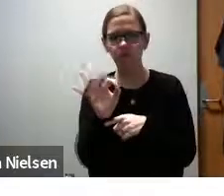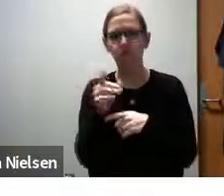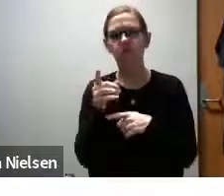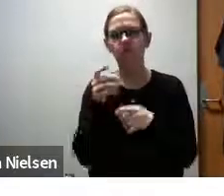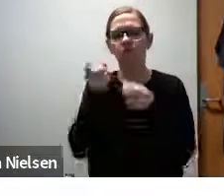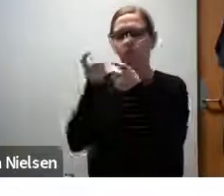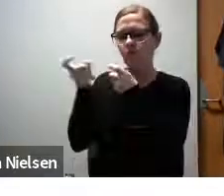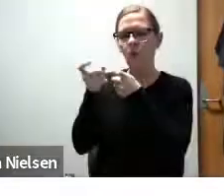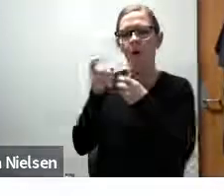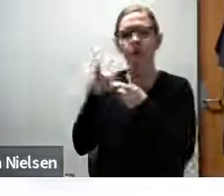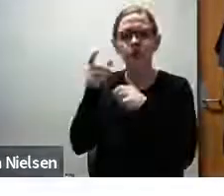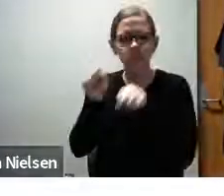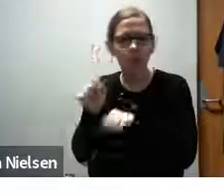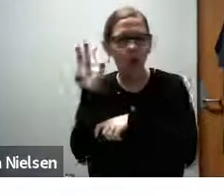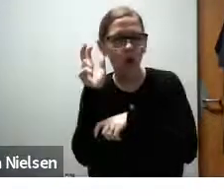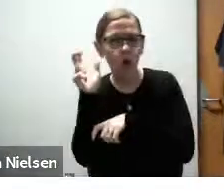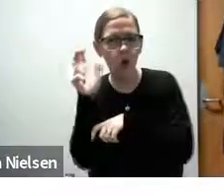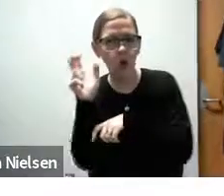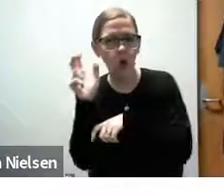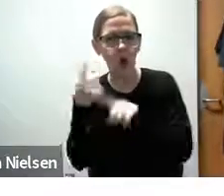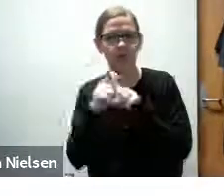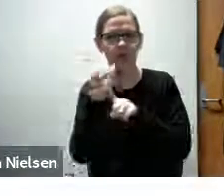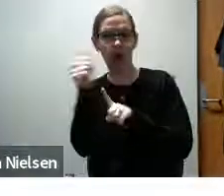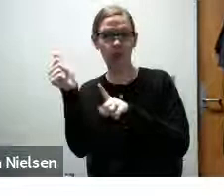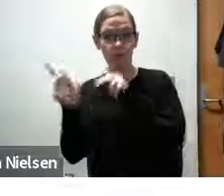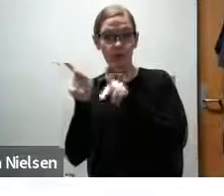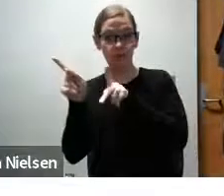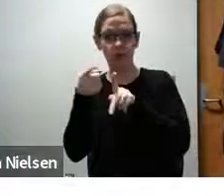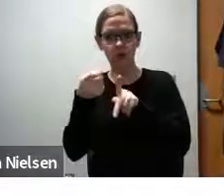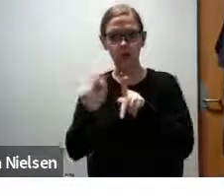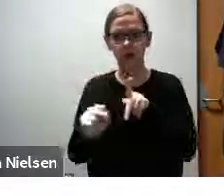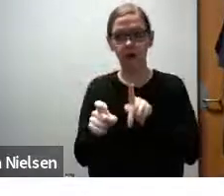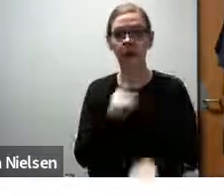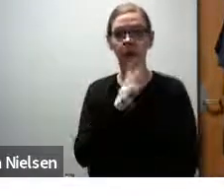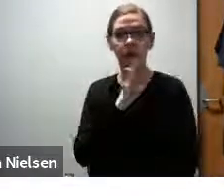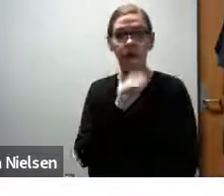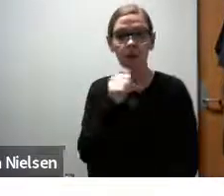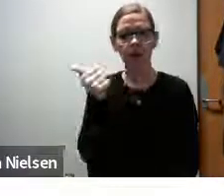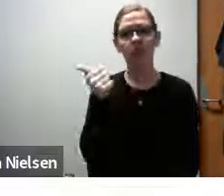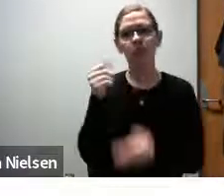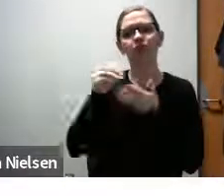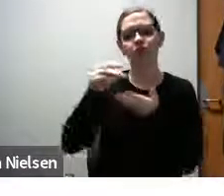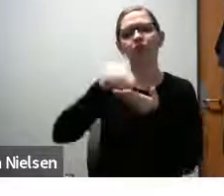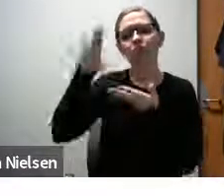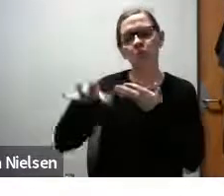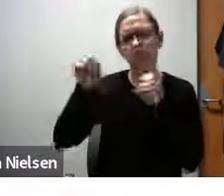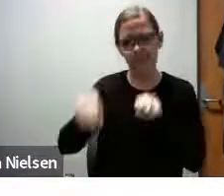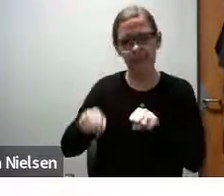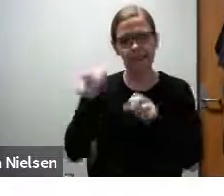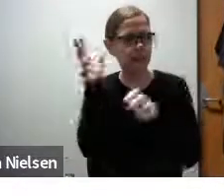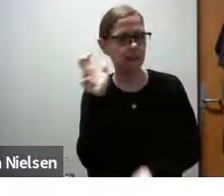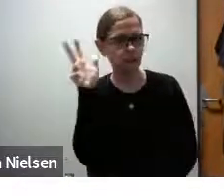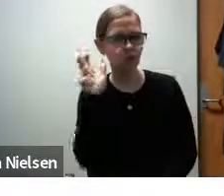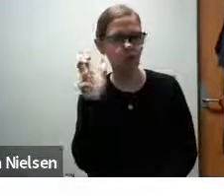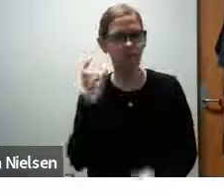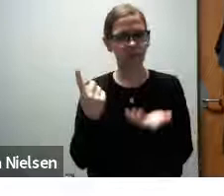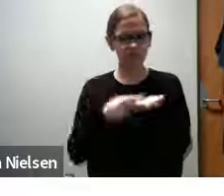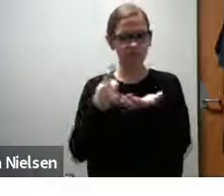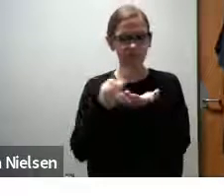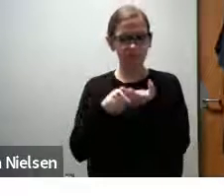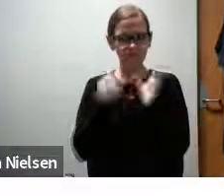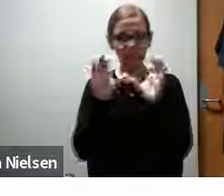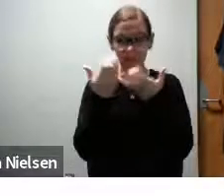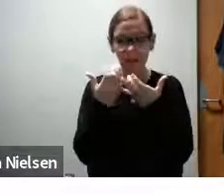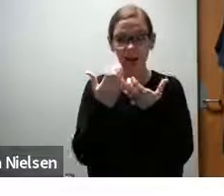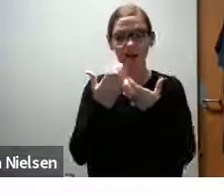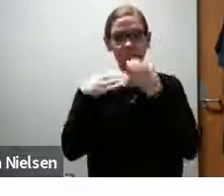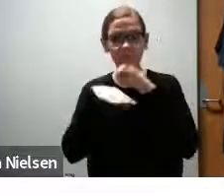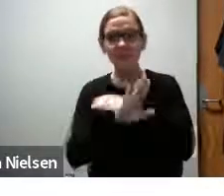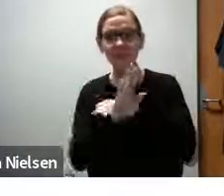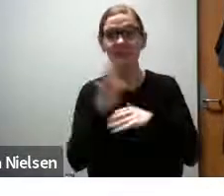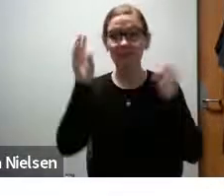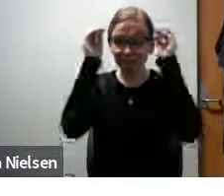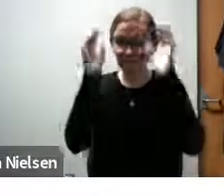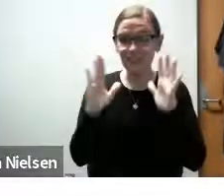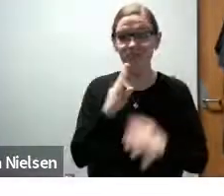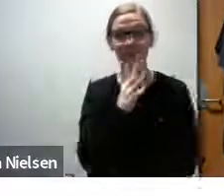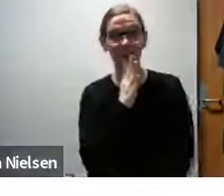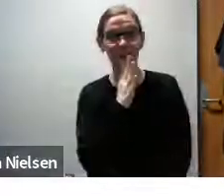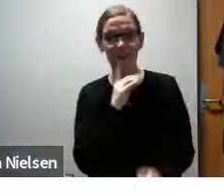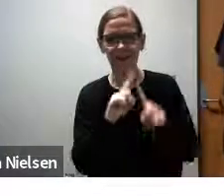So make sure that you unmute yourself so that your students are able to hear you there are sometimes where we popping classes and the teacher is just talking but they're meeting. So always make sure that that is a